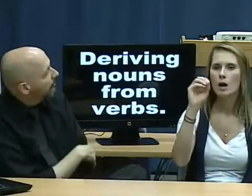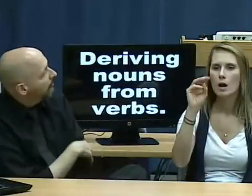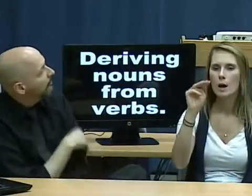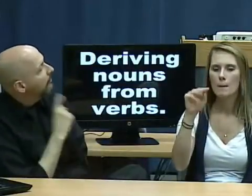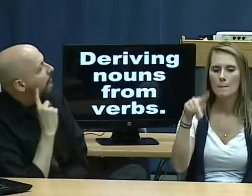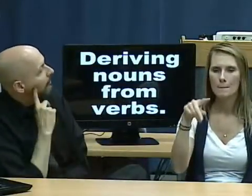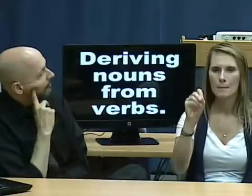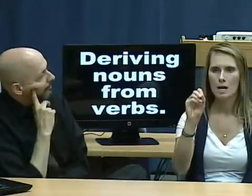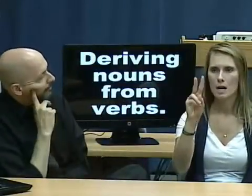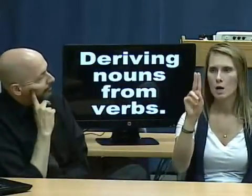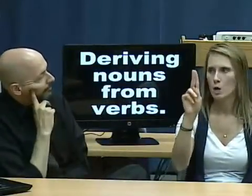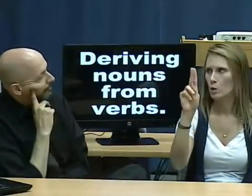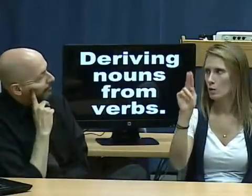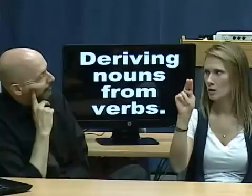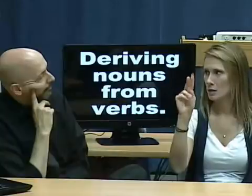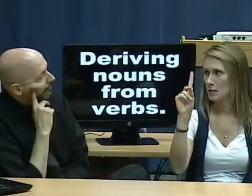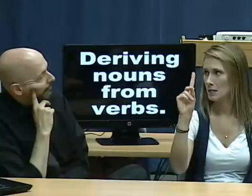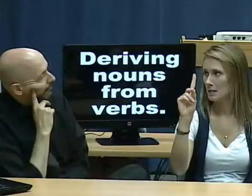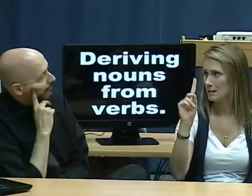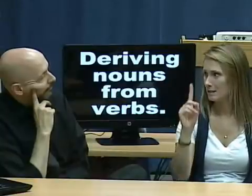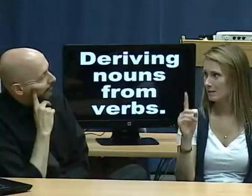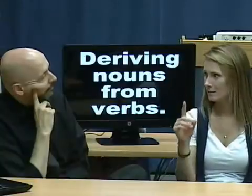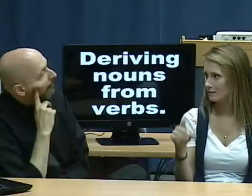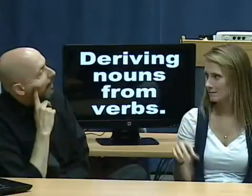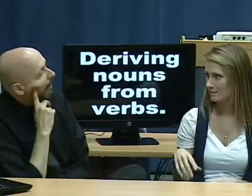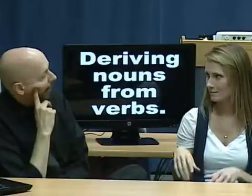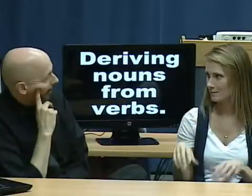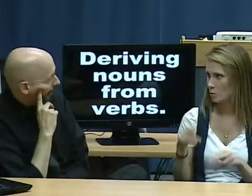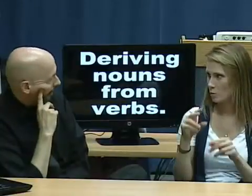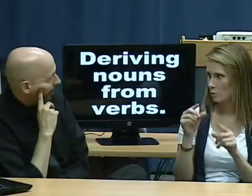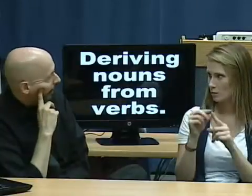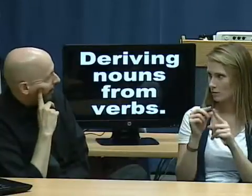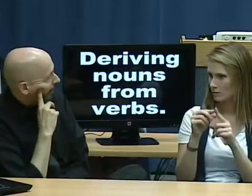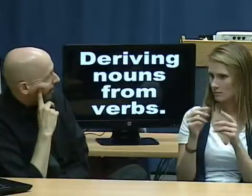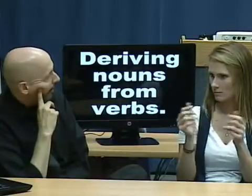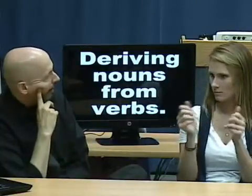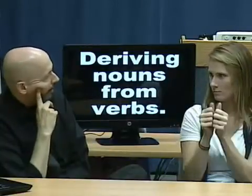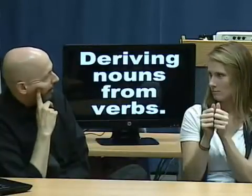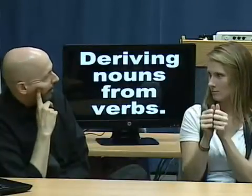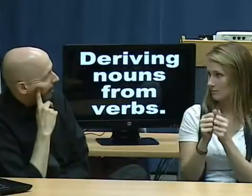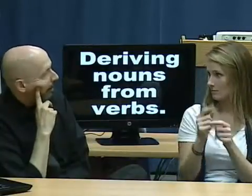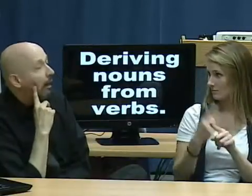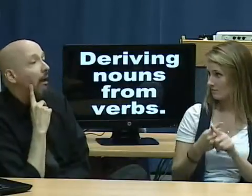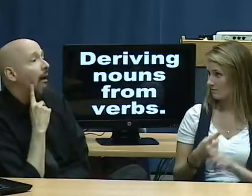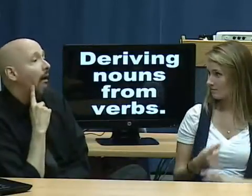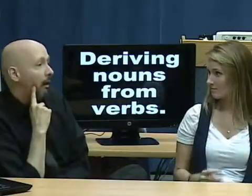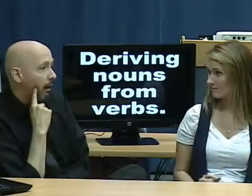C-O-M-P-O-U-N-D Putting words together. Right?